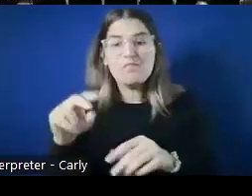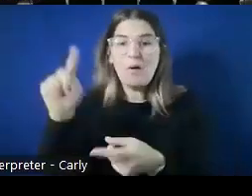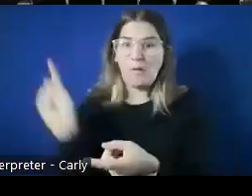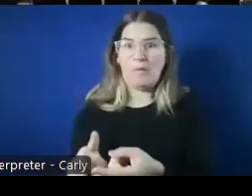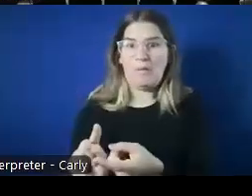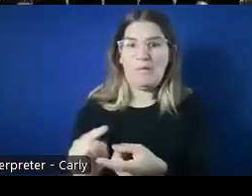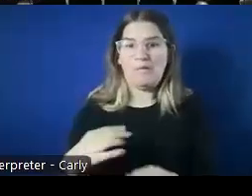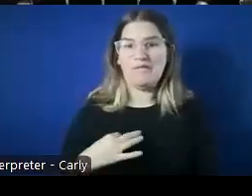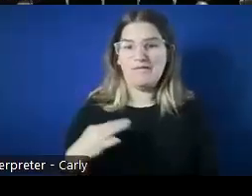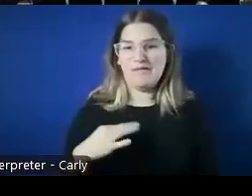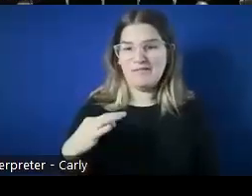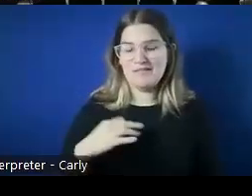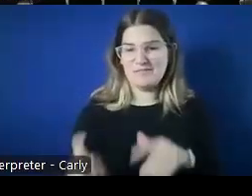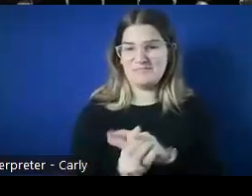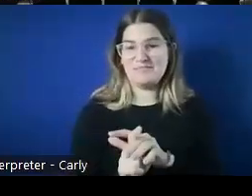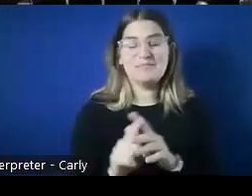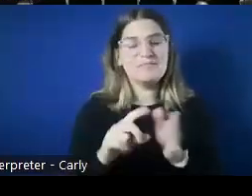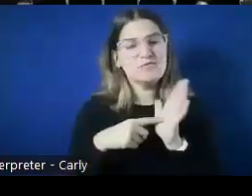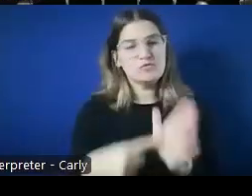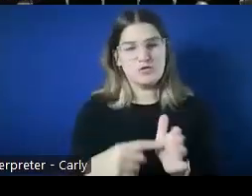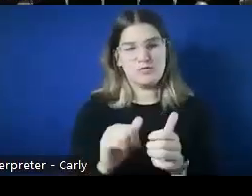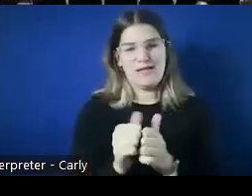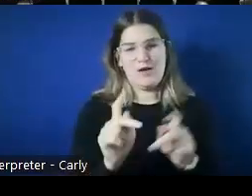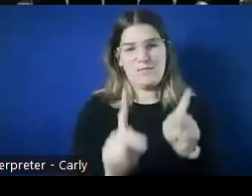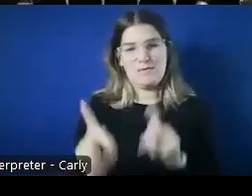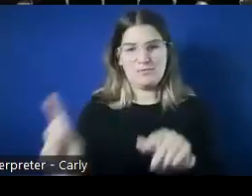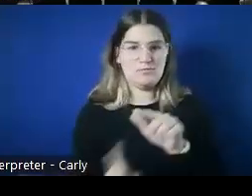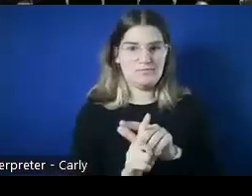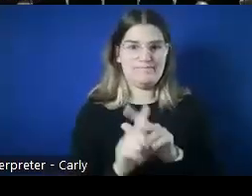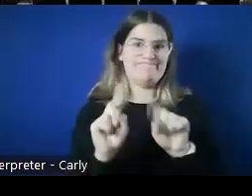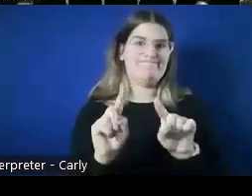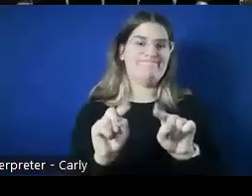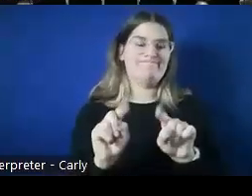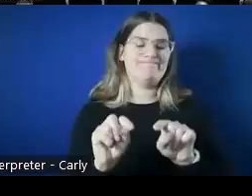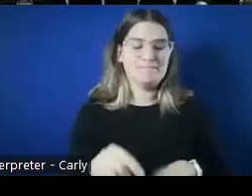to communication and how people come in but also what you heard about before our our pediatric Ed